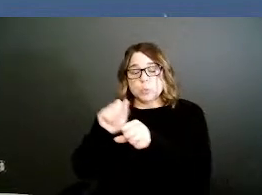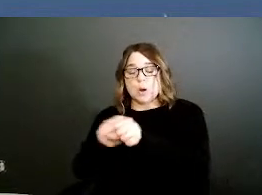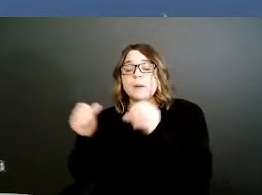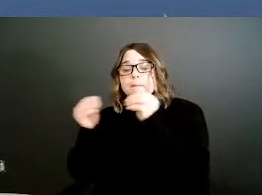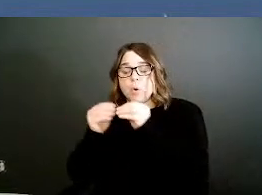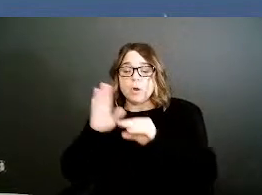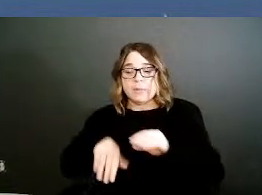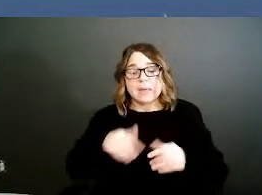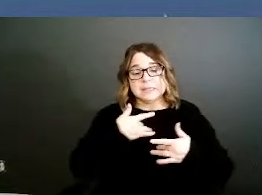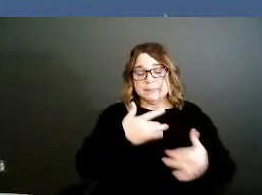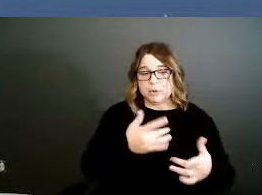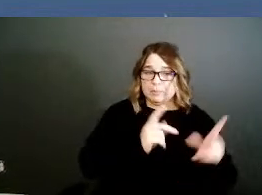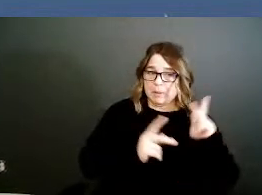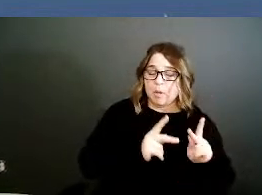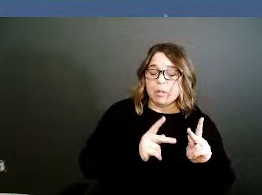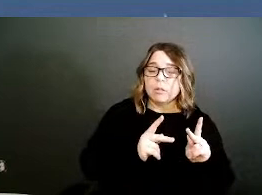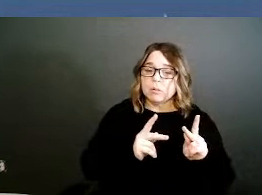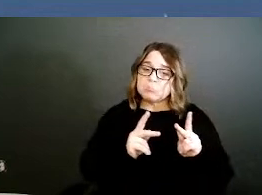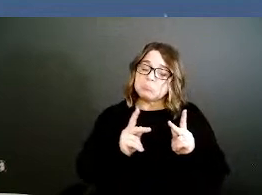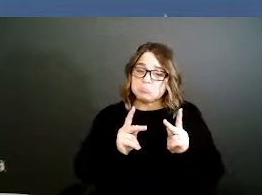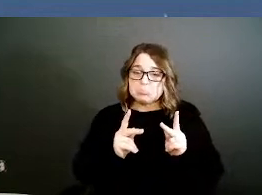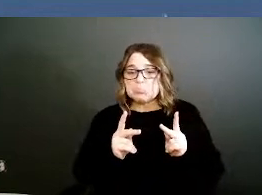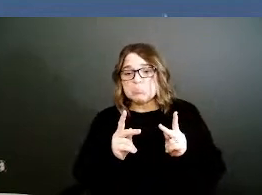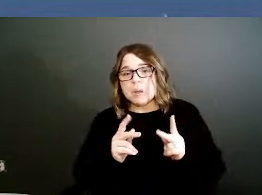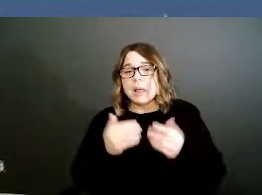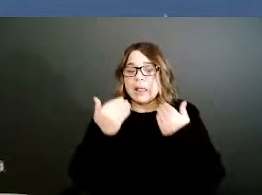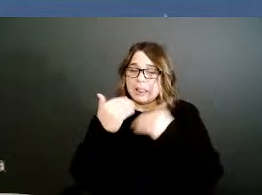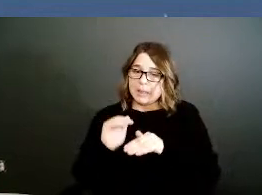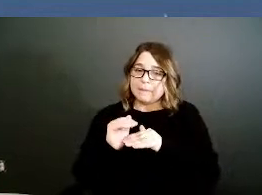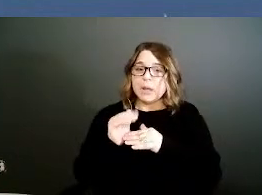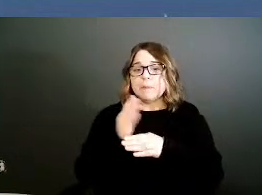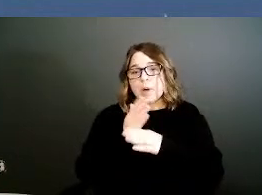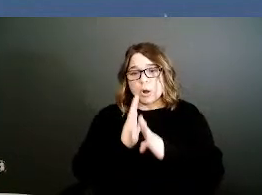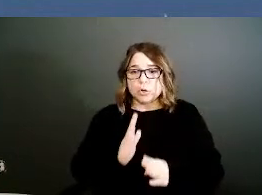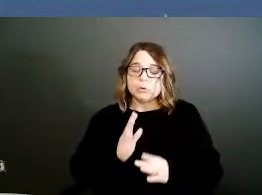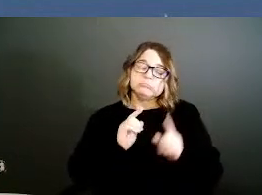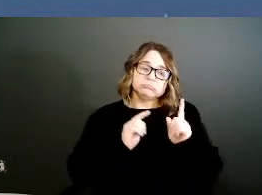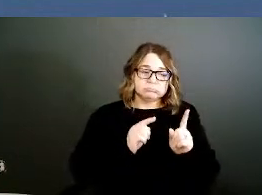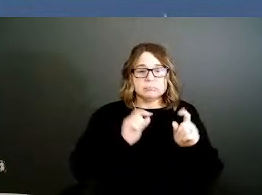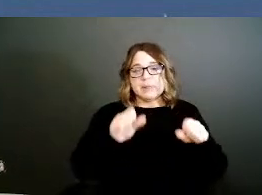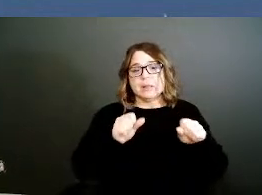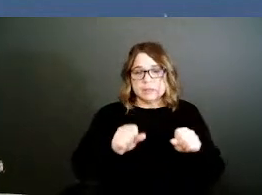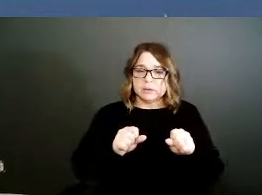TYPICAL RESIDENT, THIS LIMITS A PARTNER'S ABILITY TO WORK SO YOUR SALARY SHOULD BE THE MEDIAN HOUSEHOLD INCOME, NOT THE